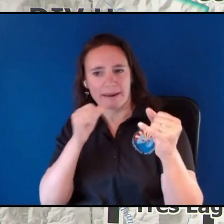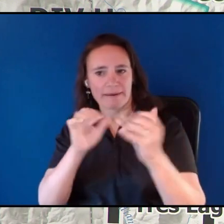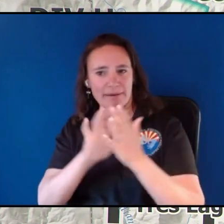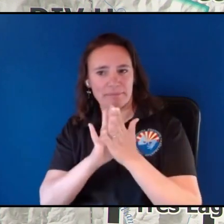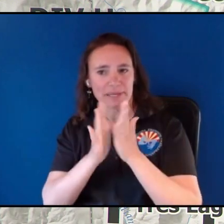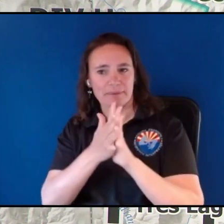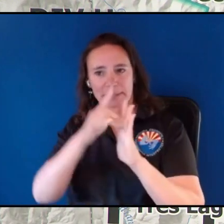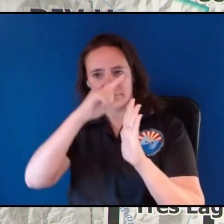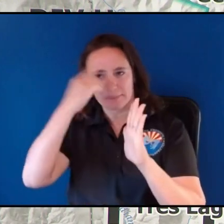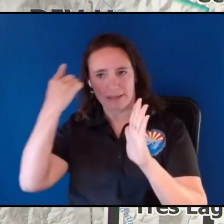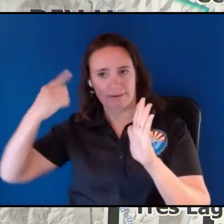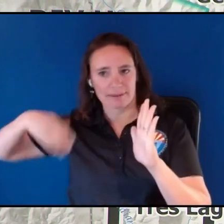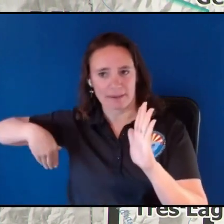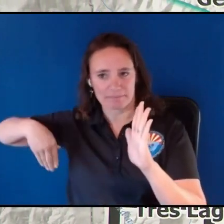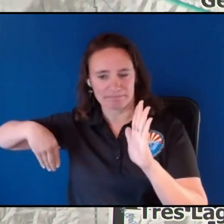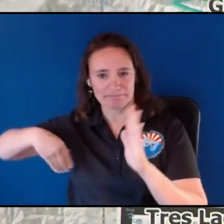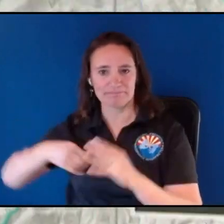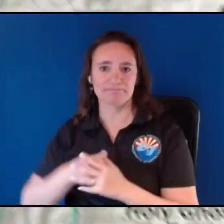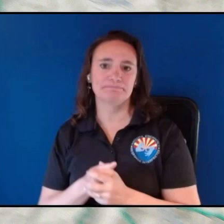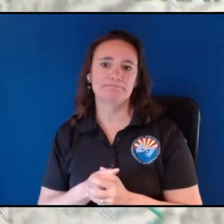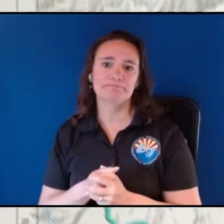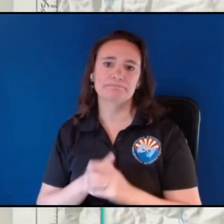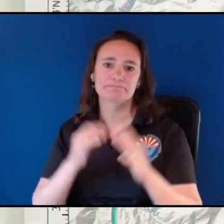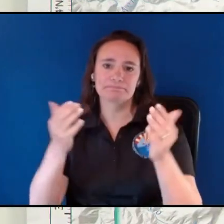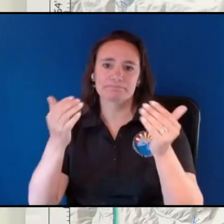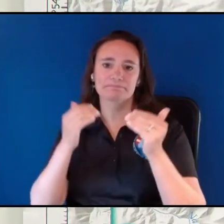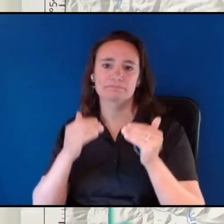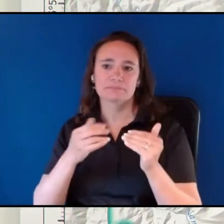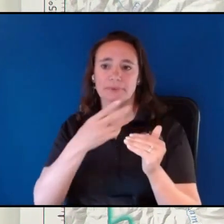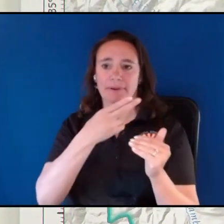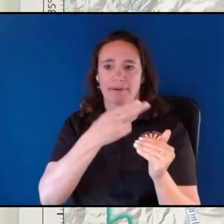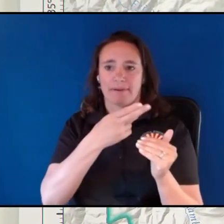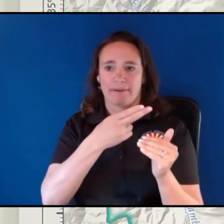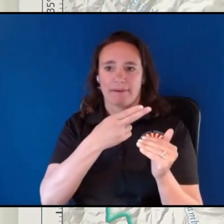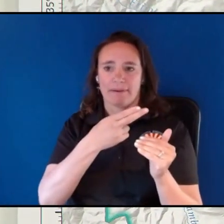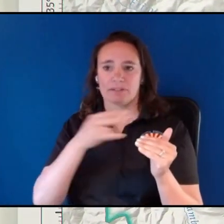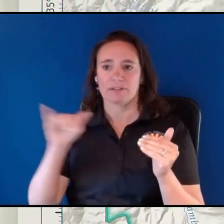Up in the "Hotel" and "India". So one thing we're doing is like I